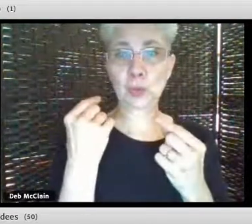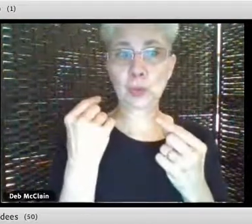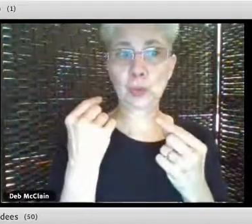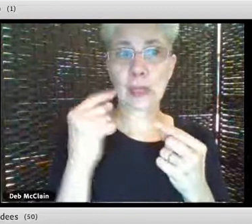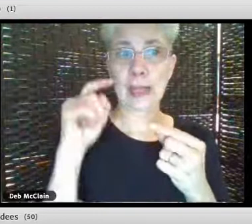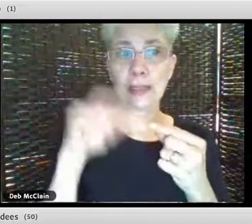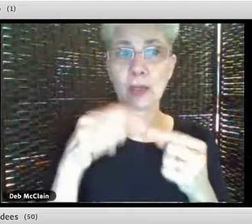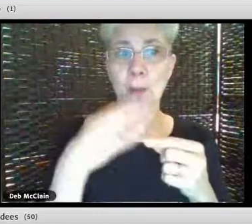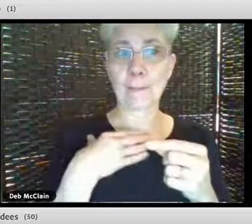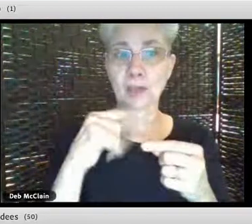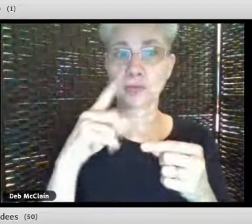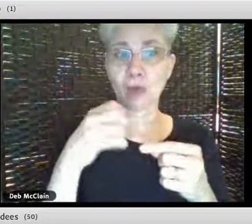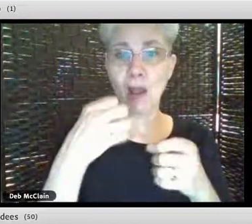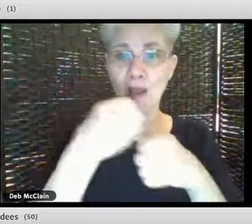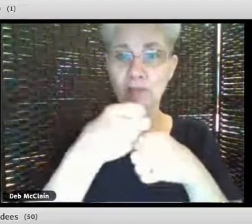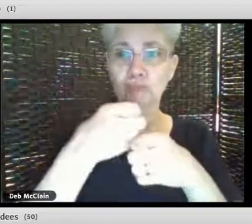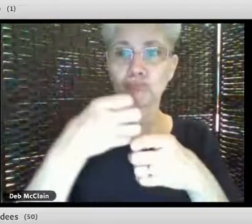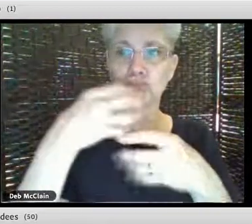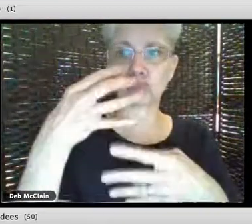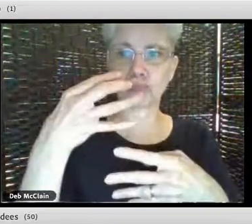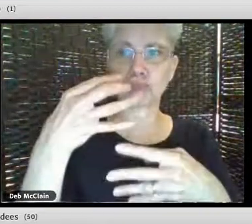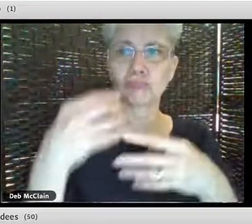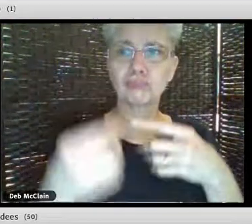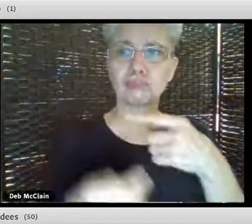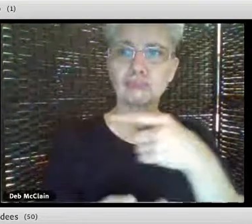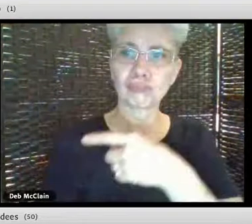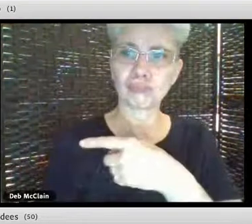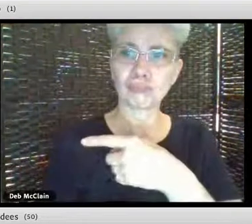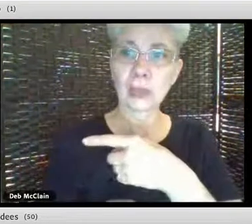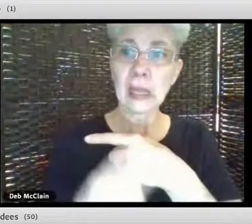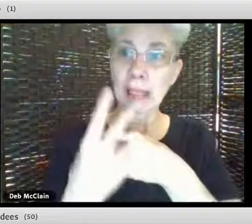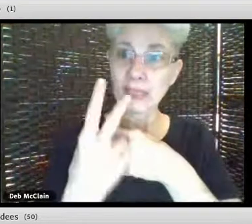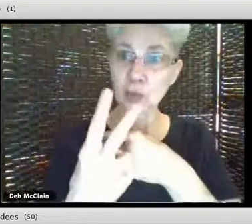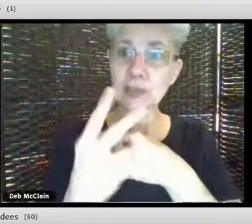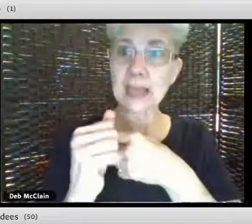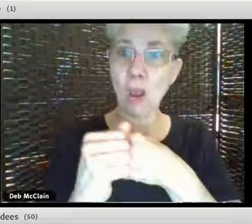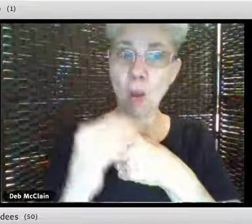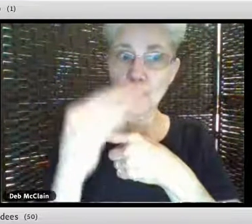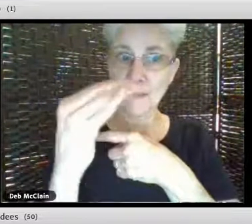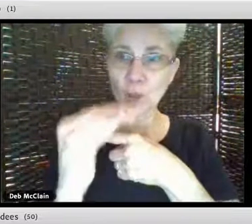You'll see the little triangle, and when I do, you can see all my folders here.